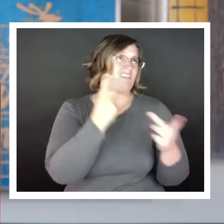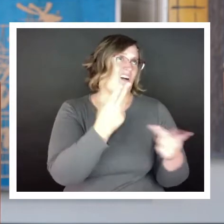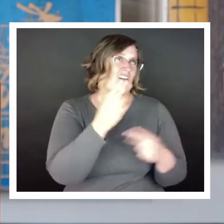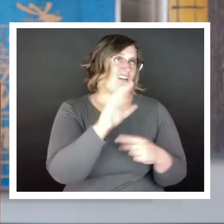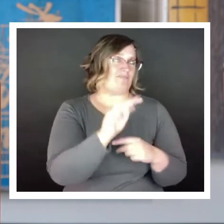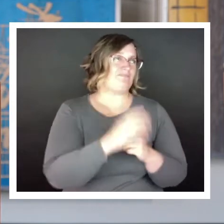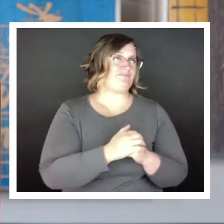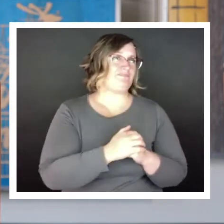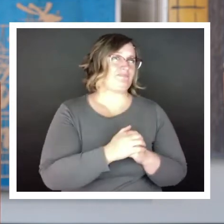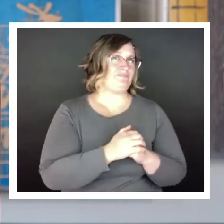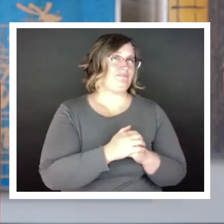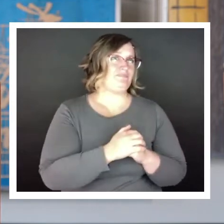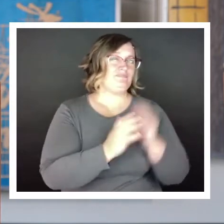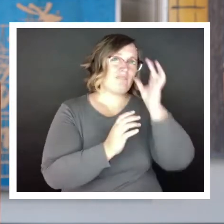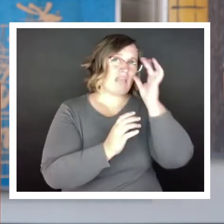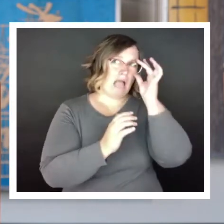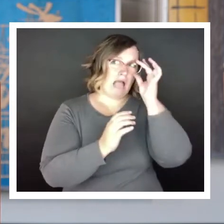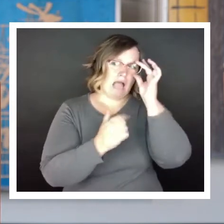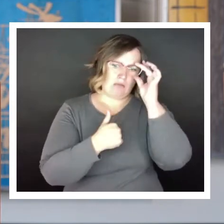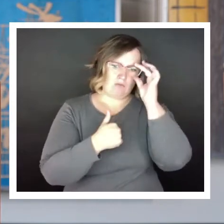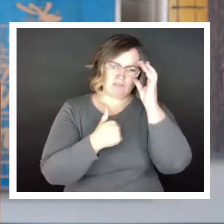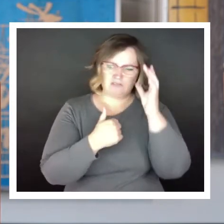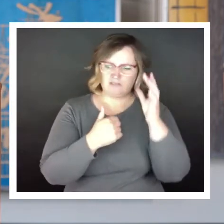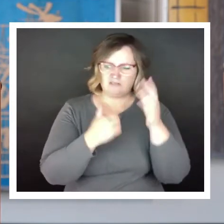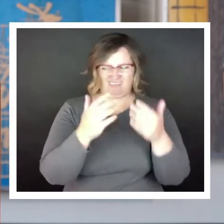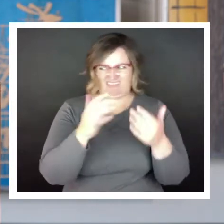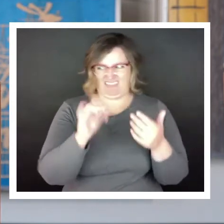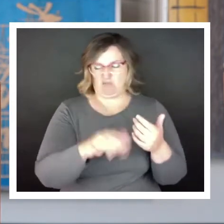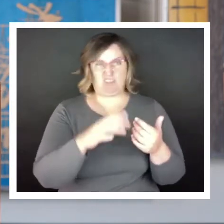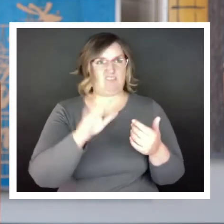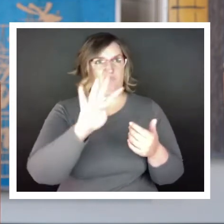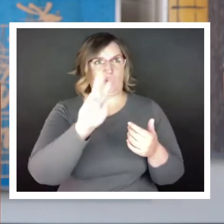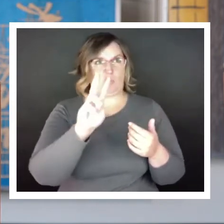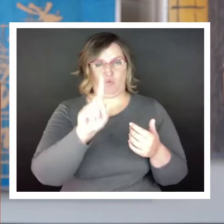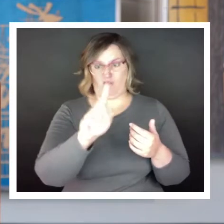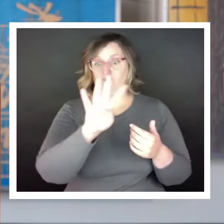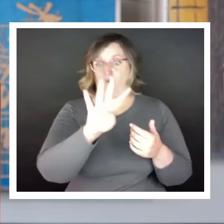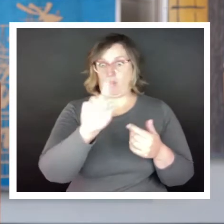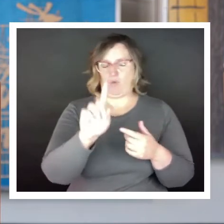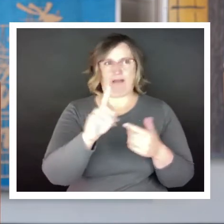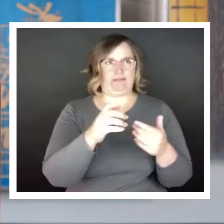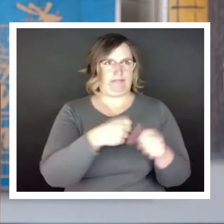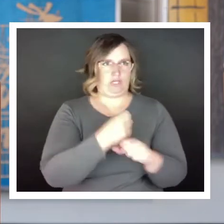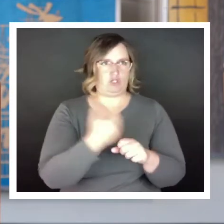That was almost 41 years ago. And to this day when someone I love says goodbye,